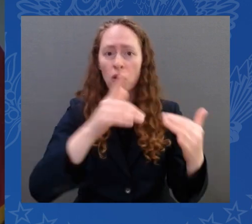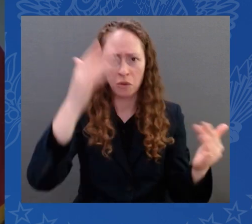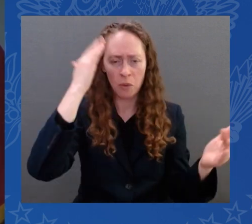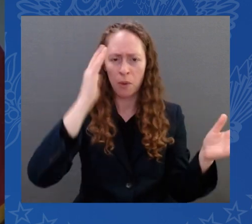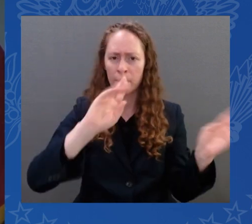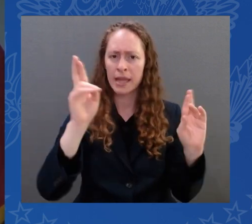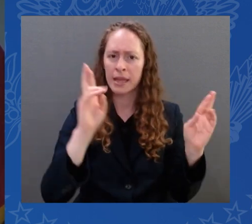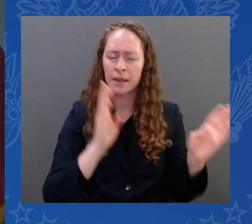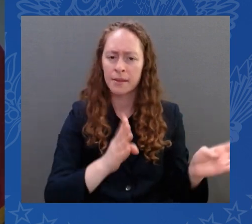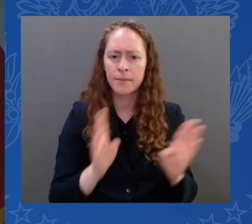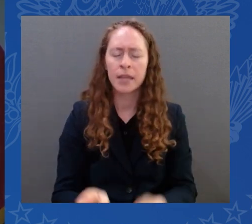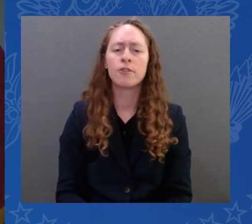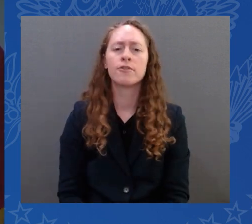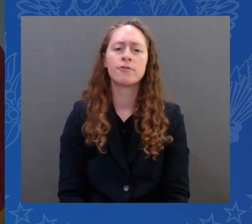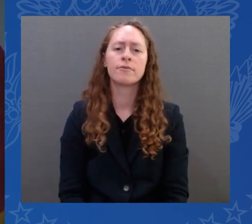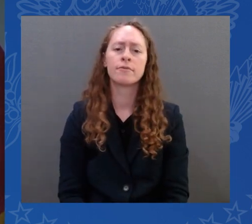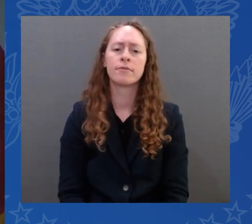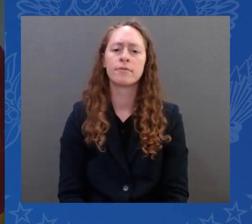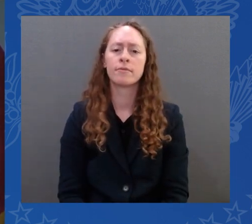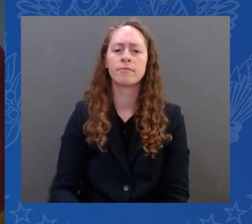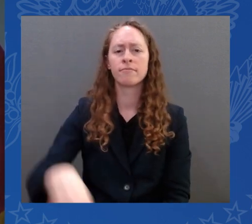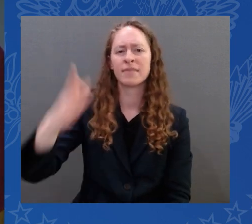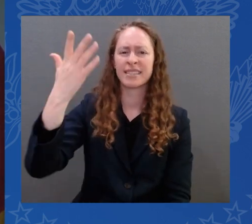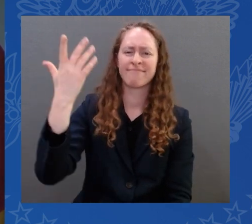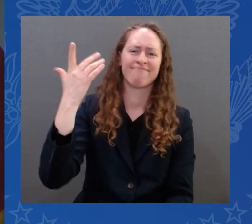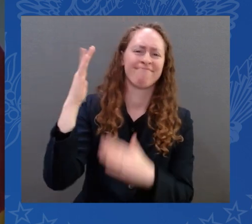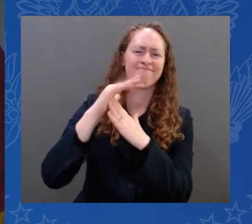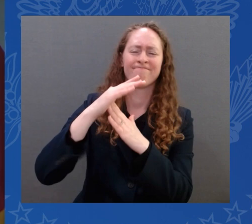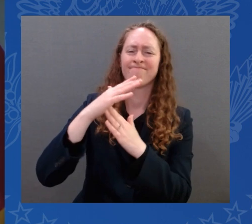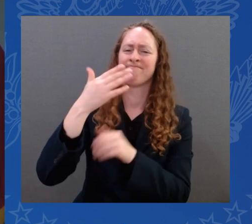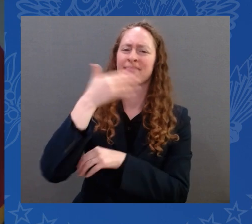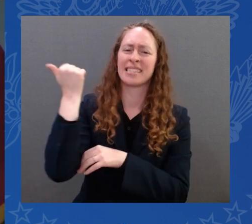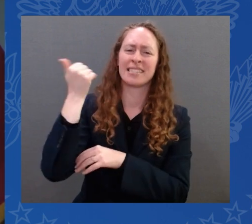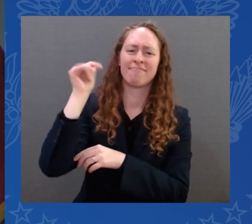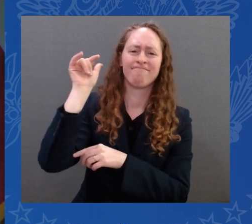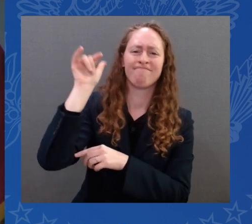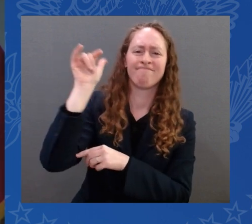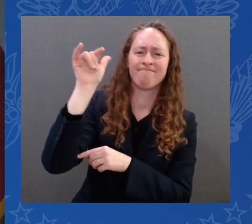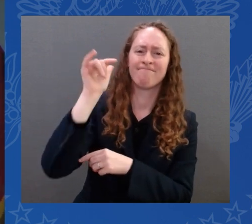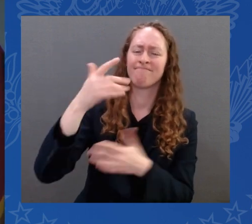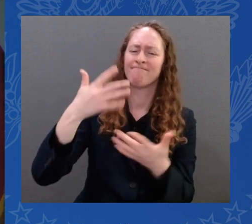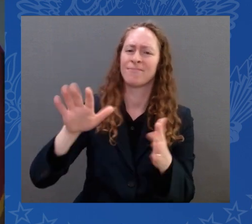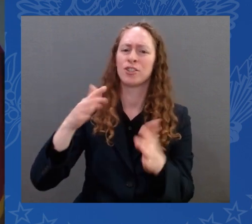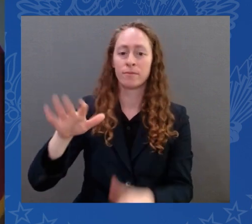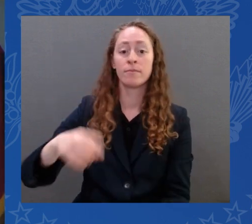But the most powerful tool that you'll wield is our unmatched network of global alliances